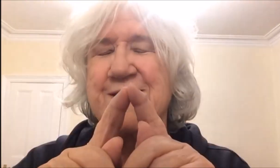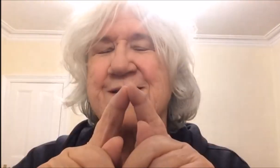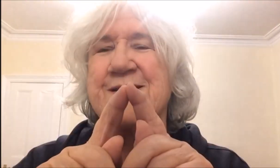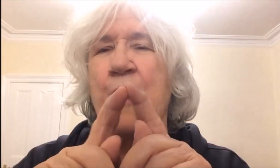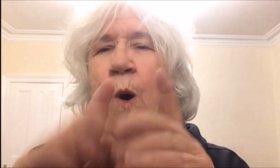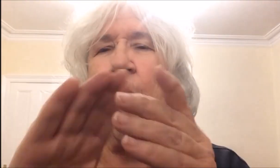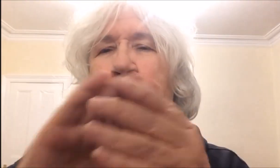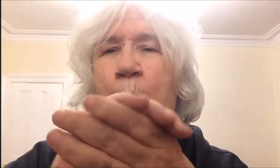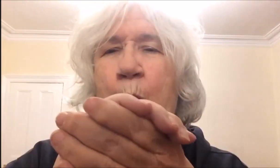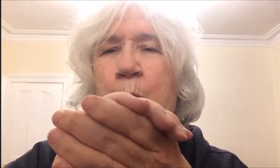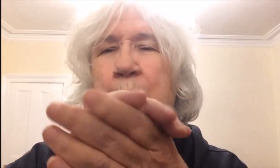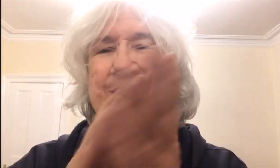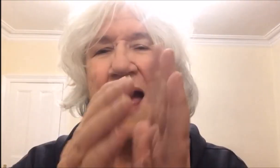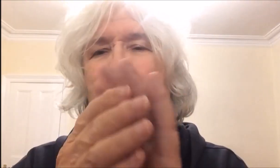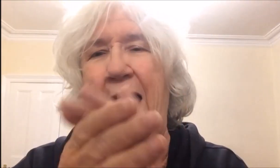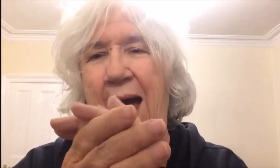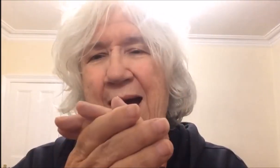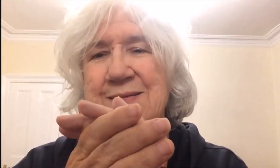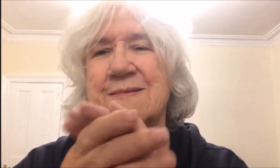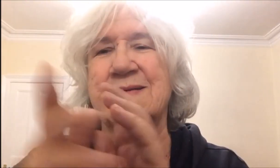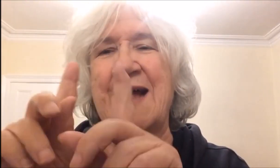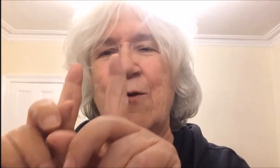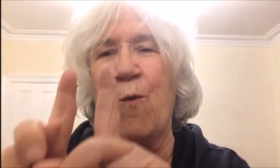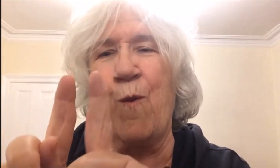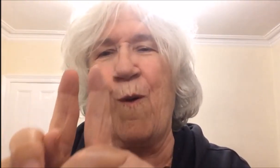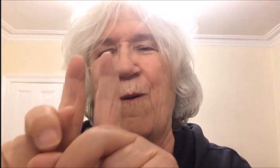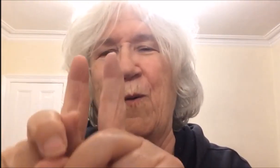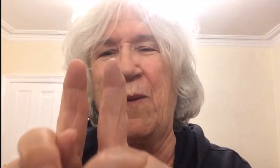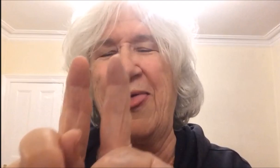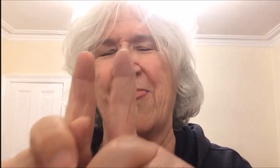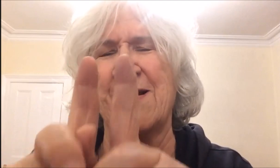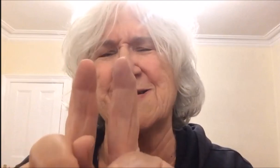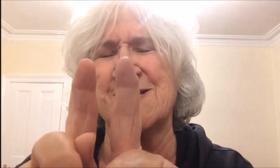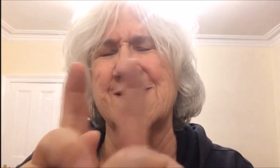holding our hands and walking with us,